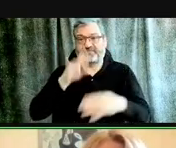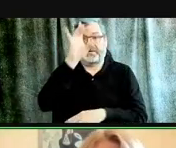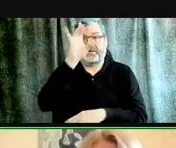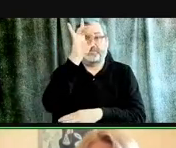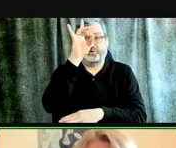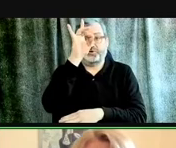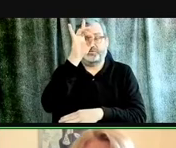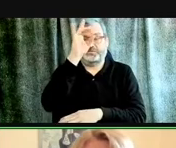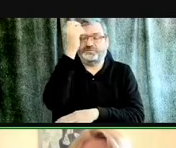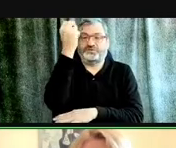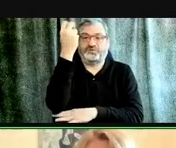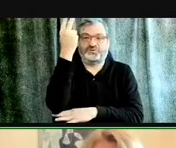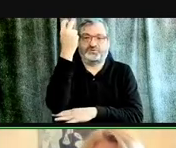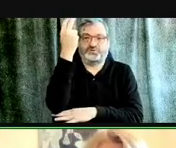And we always bring one dog up